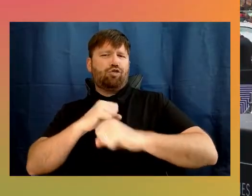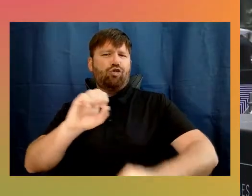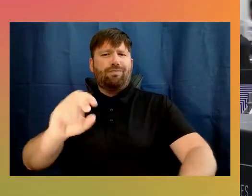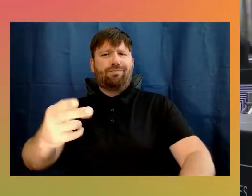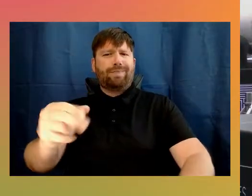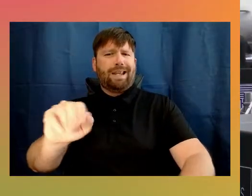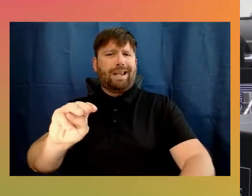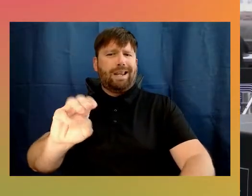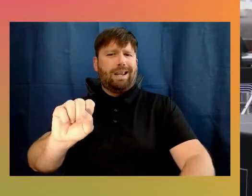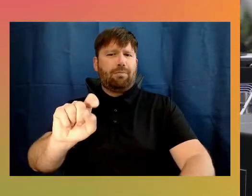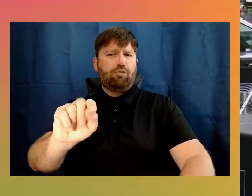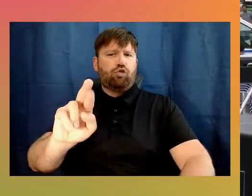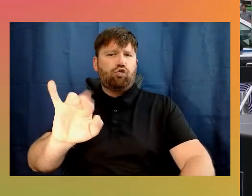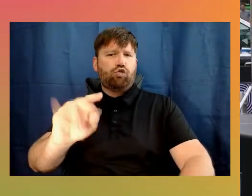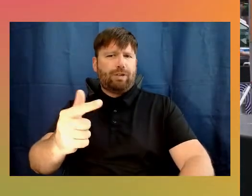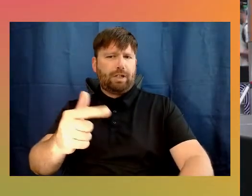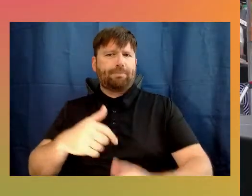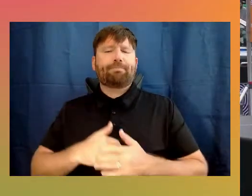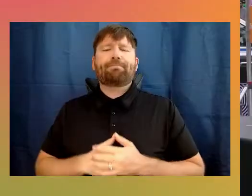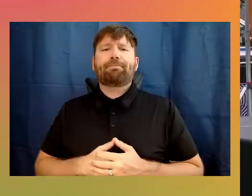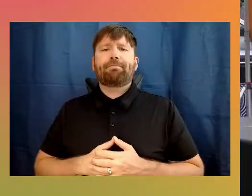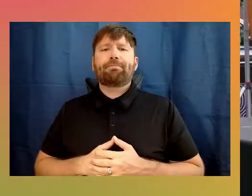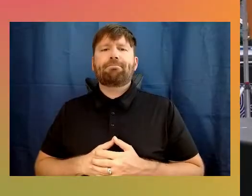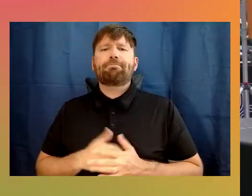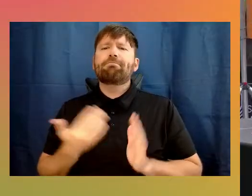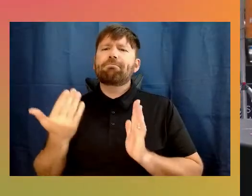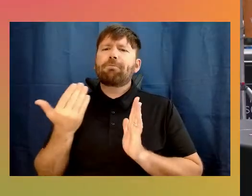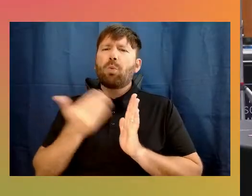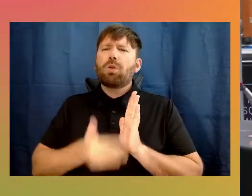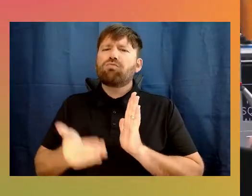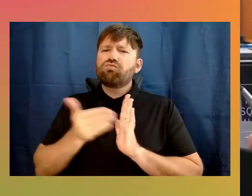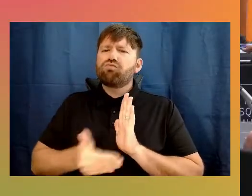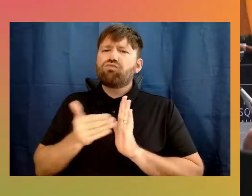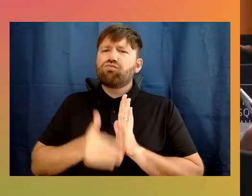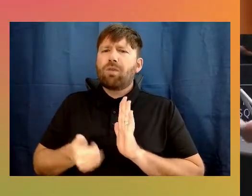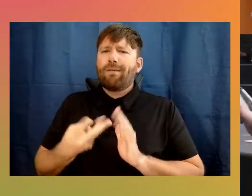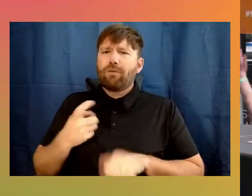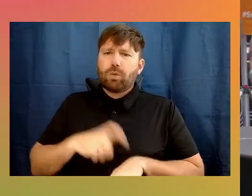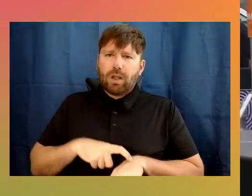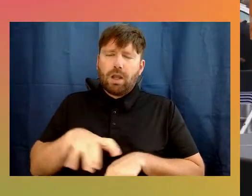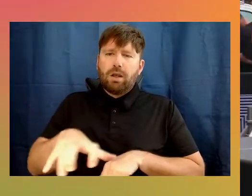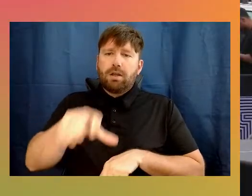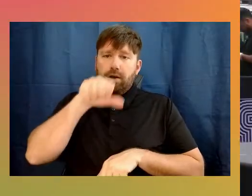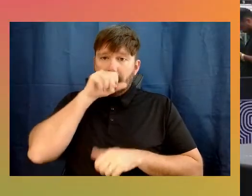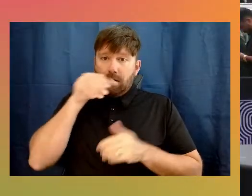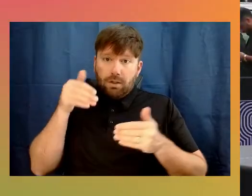LEFT TOES FLEX TOWARDS THE SHIN.